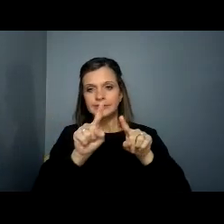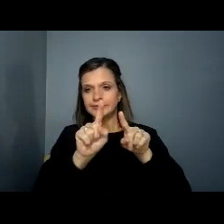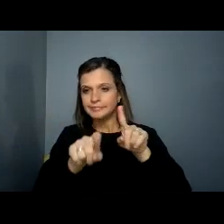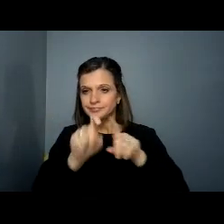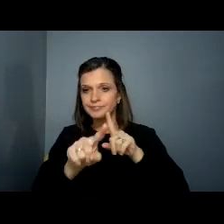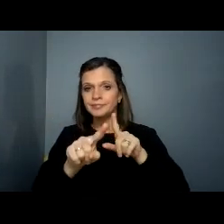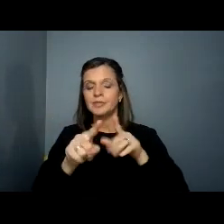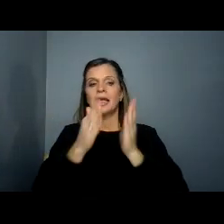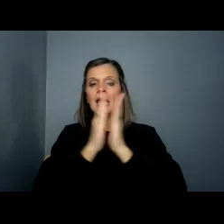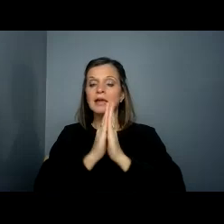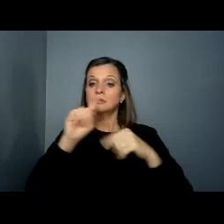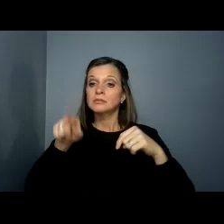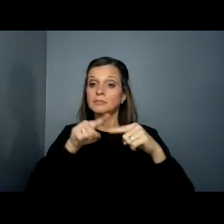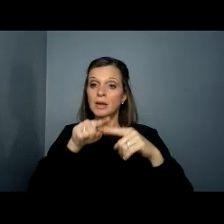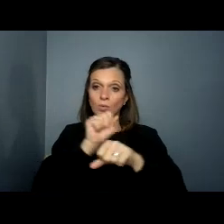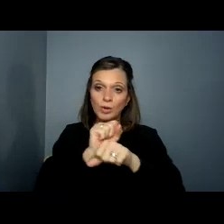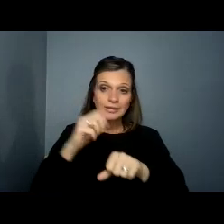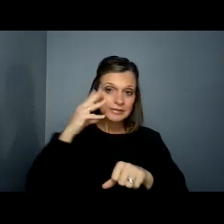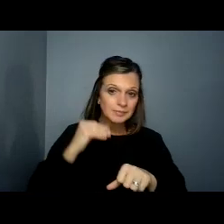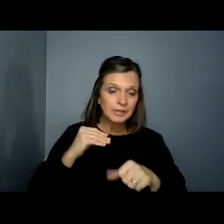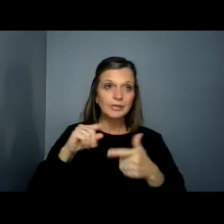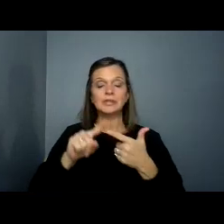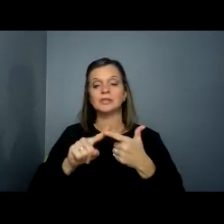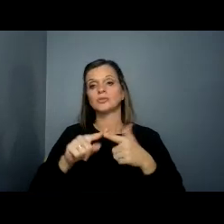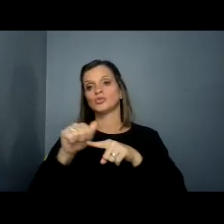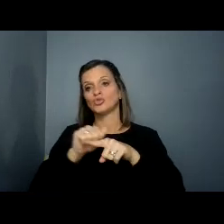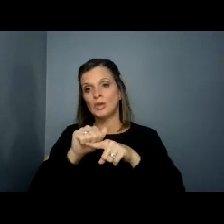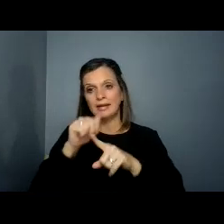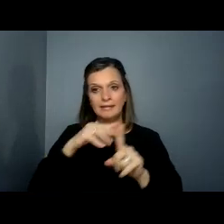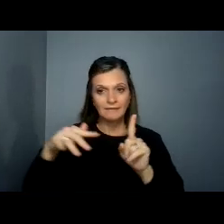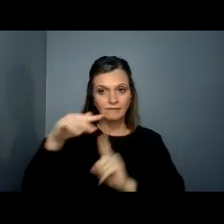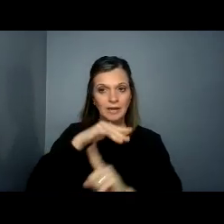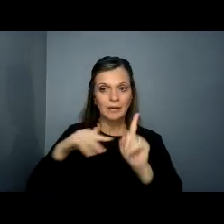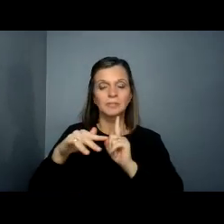if they're in training environments, how long they've had hearing loss just to kind of get an.